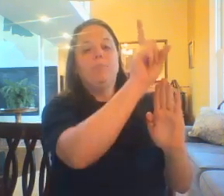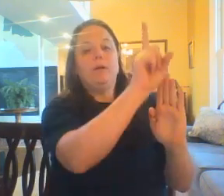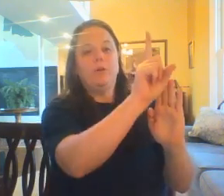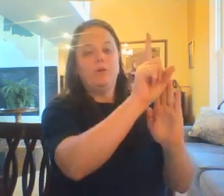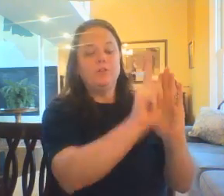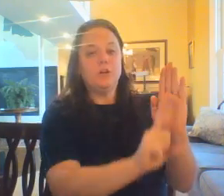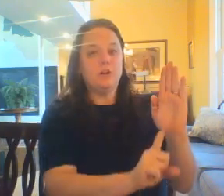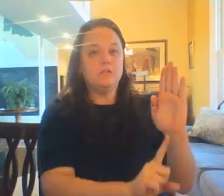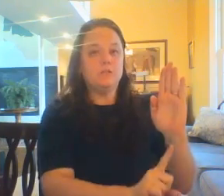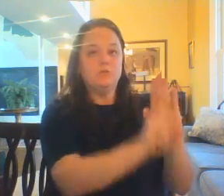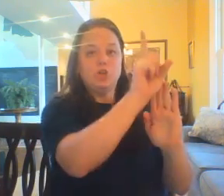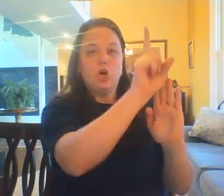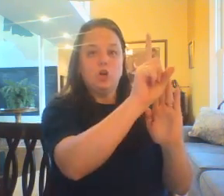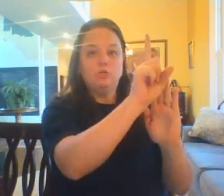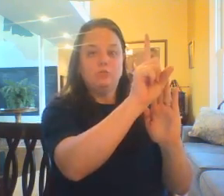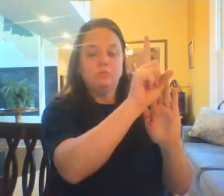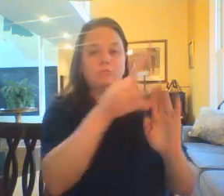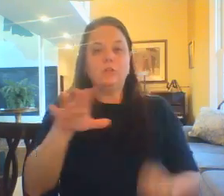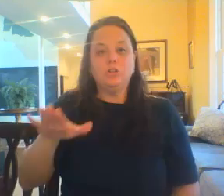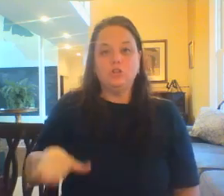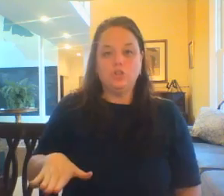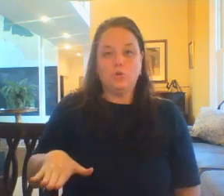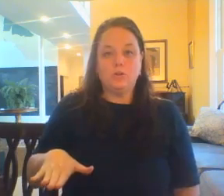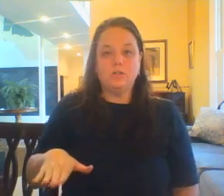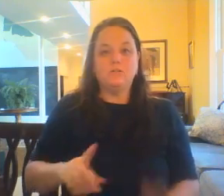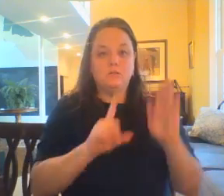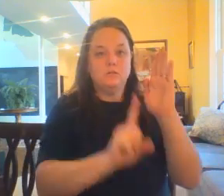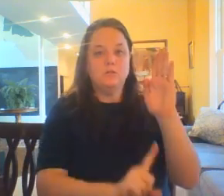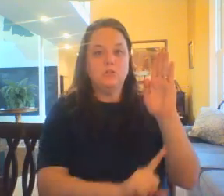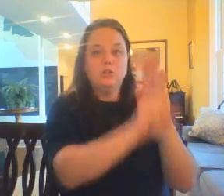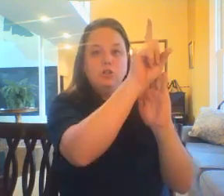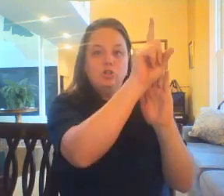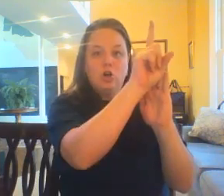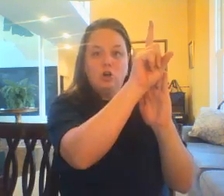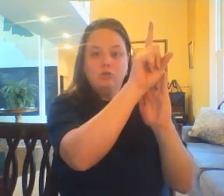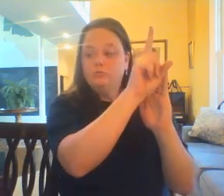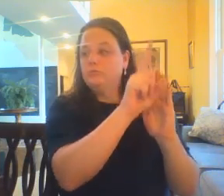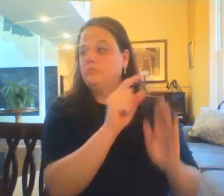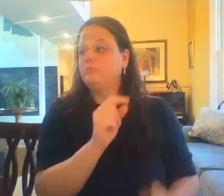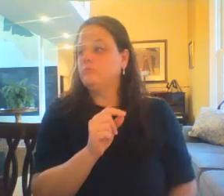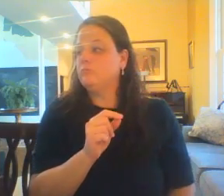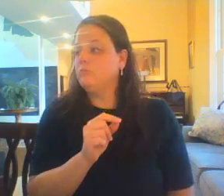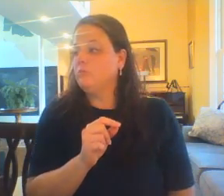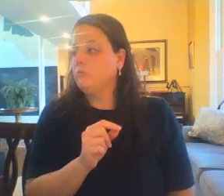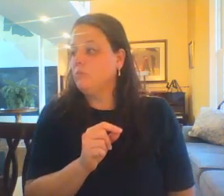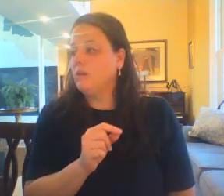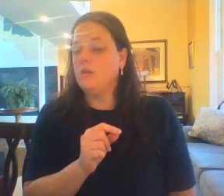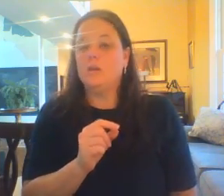on a growth chart except tall short tall